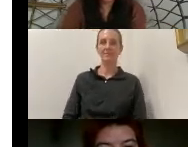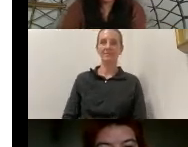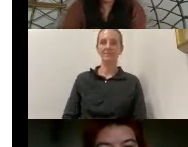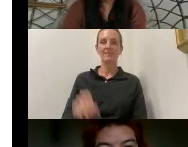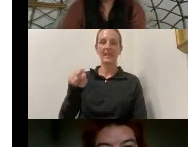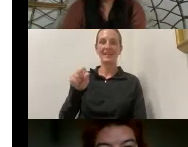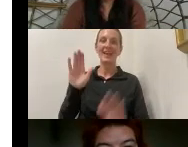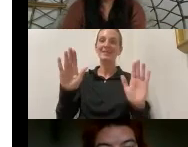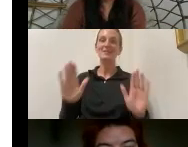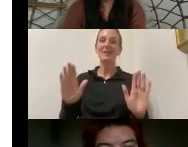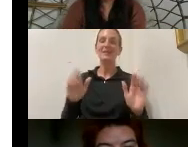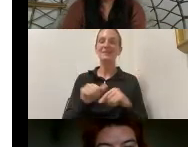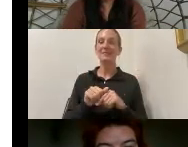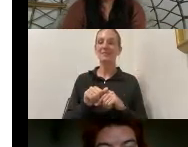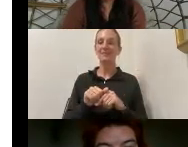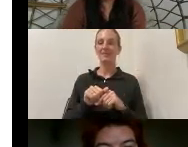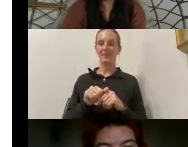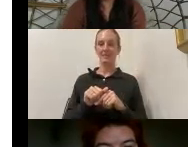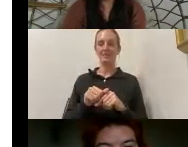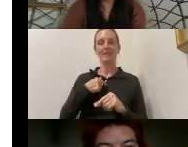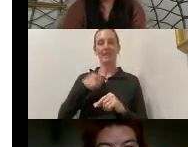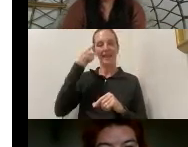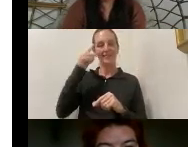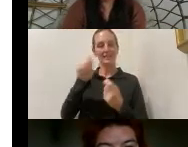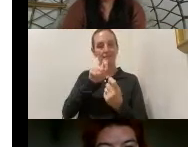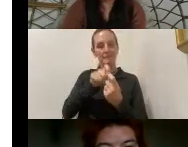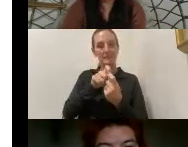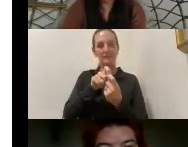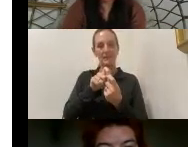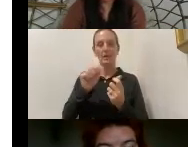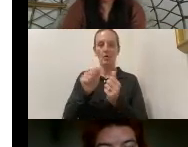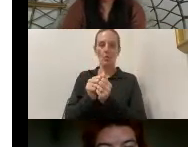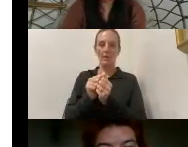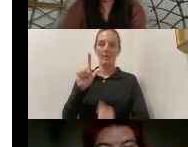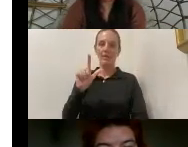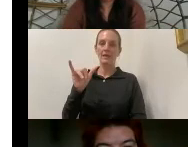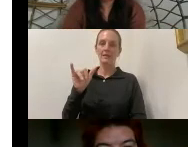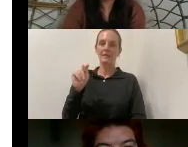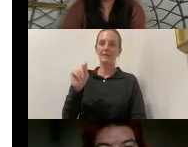I think specifically with Lytton, I mean it's different for everyone, and it's different